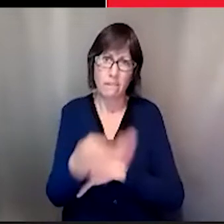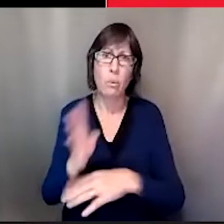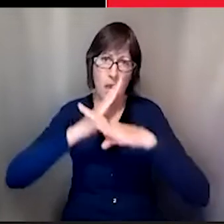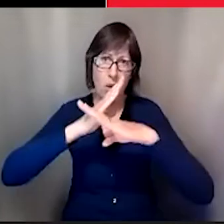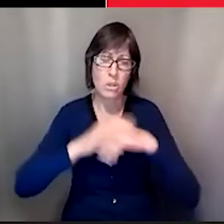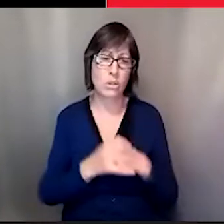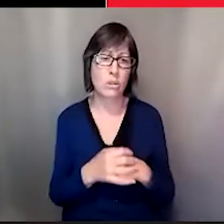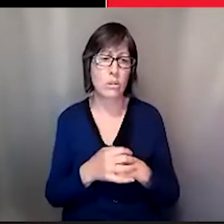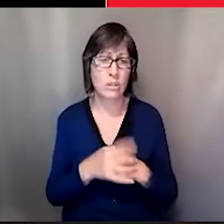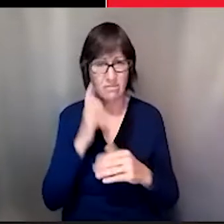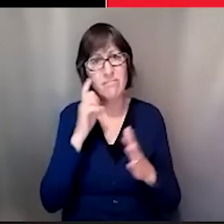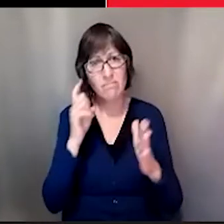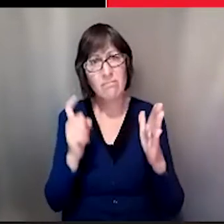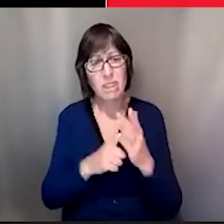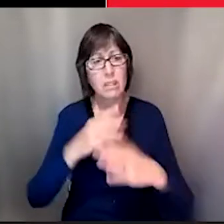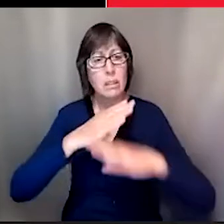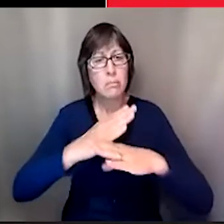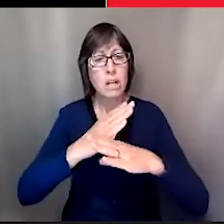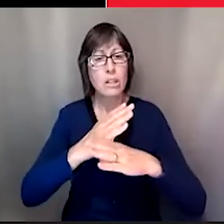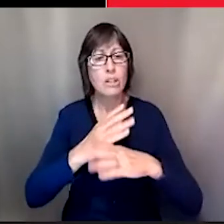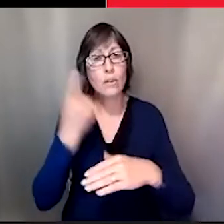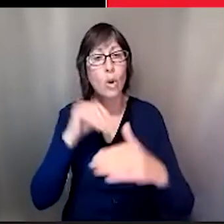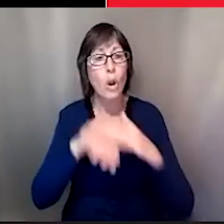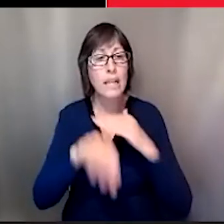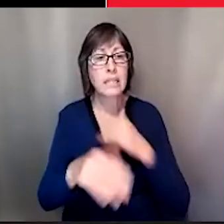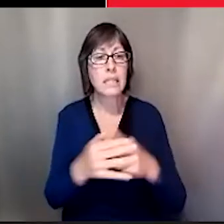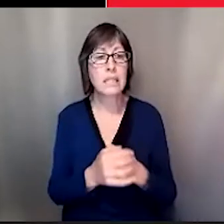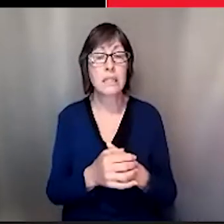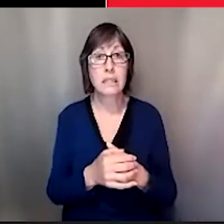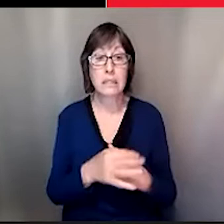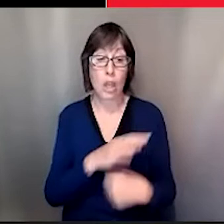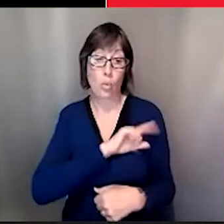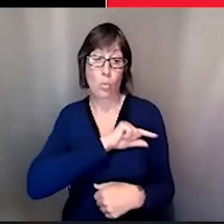In recognition of these barriers to access, eligible applicants can request assistance